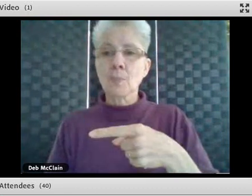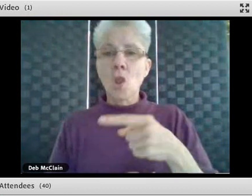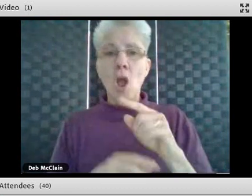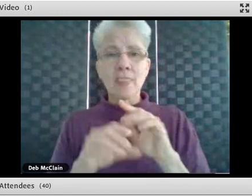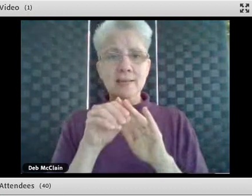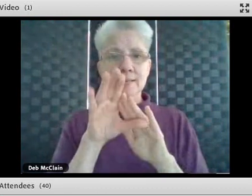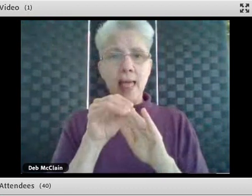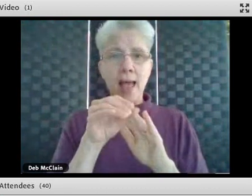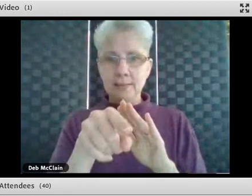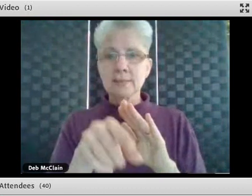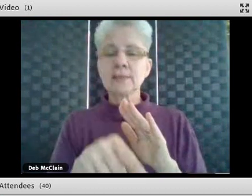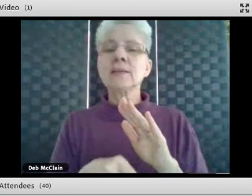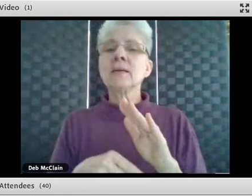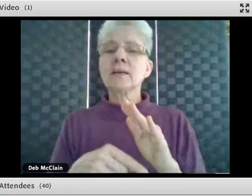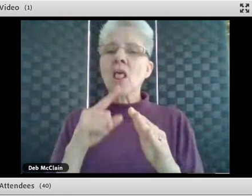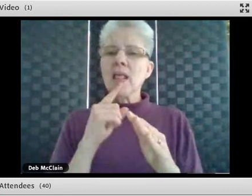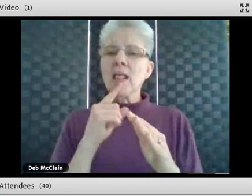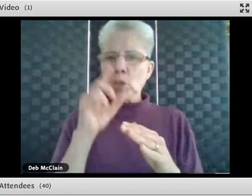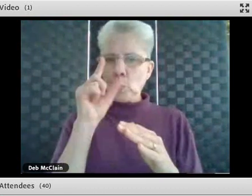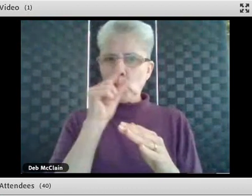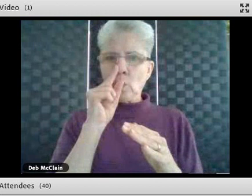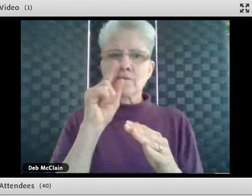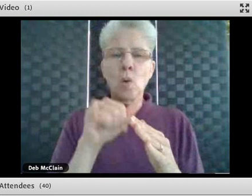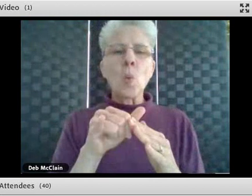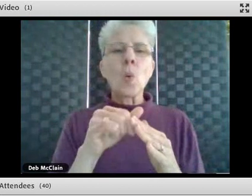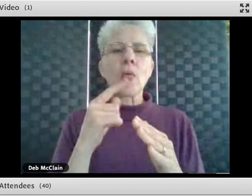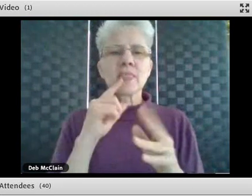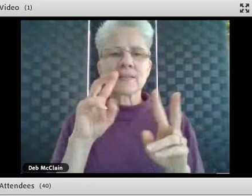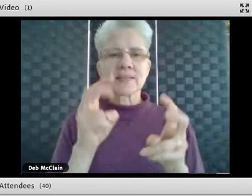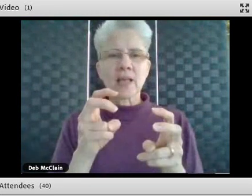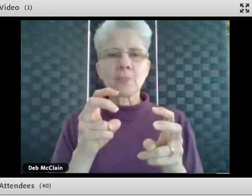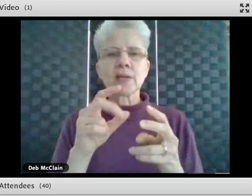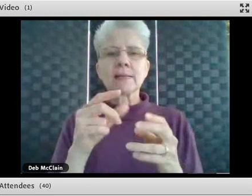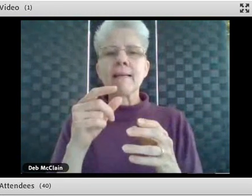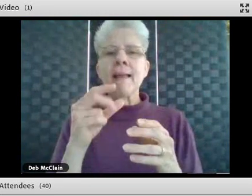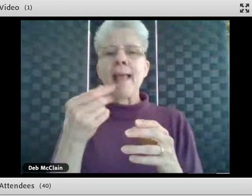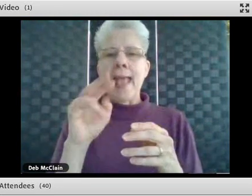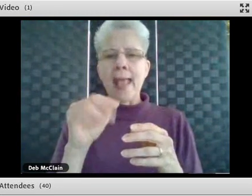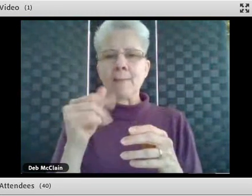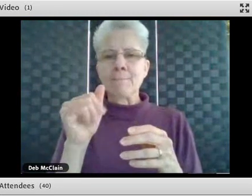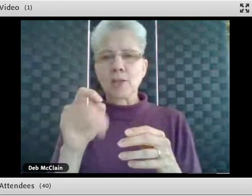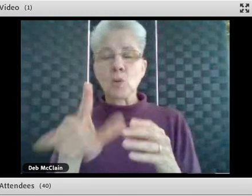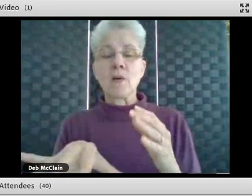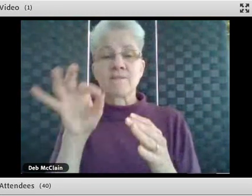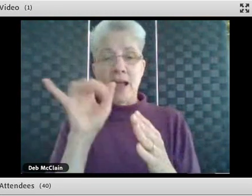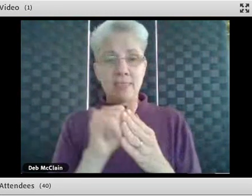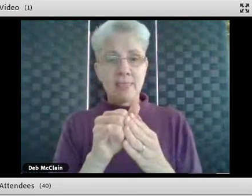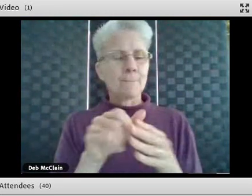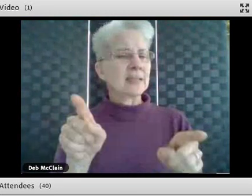but you can also just do a Google search for the "Subject Headings Manual" and find it, as well. It's the same information